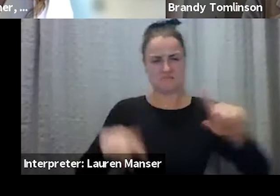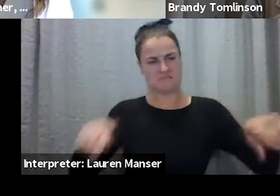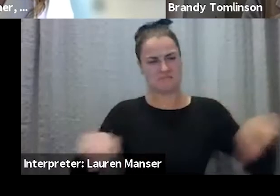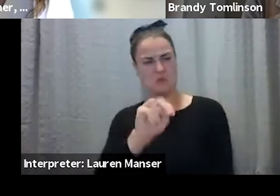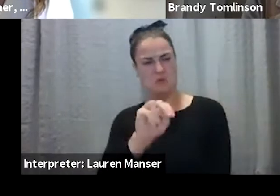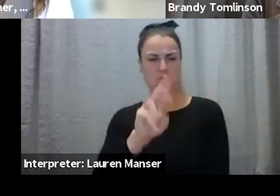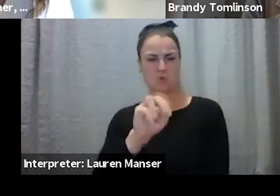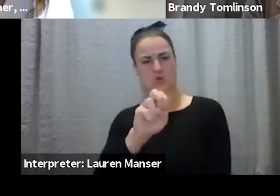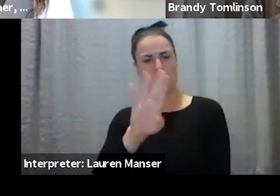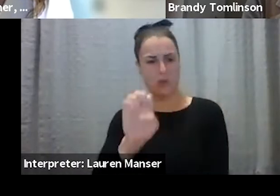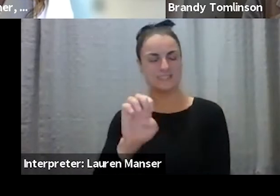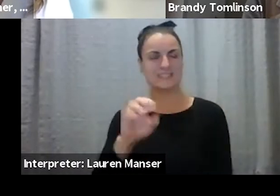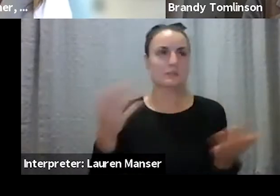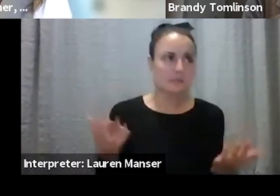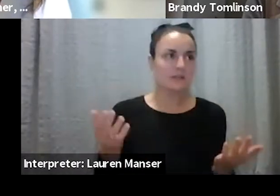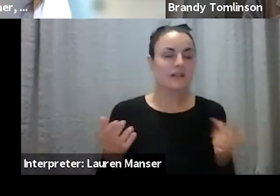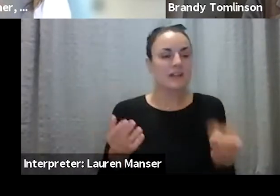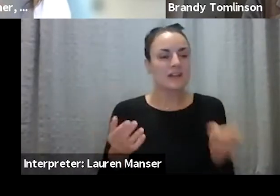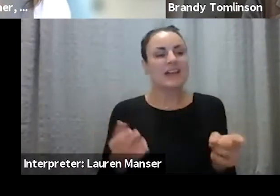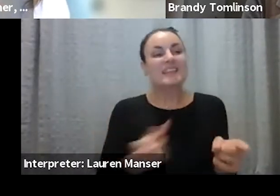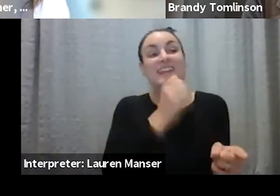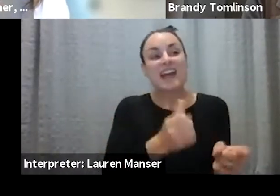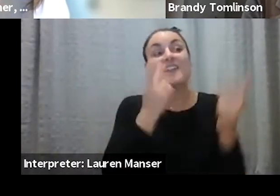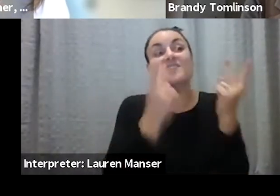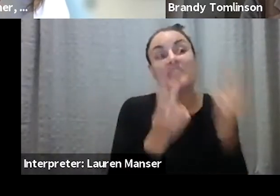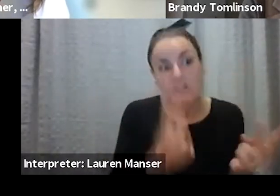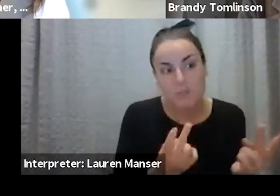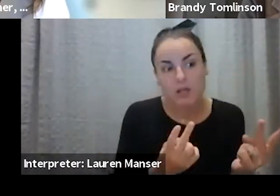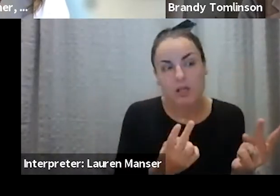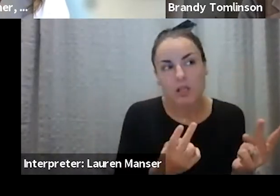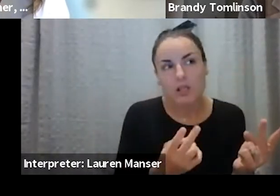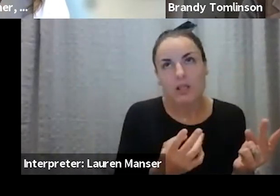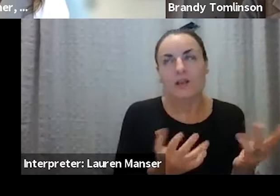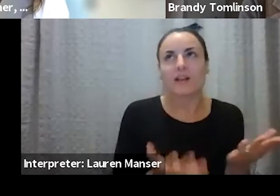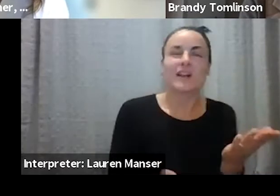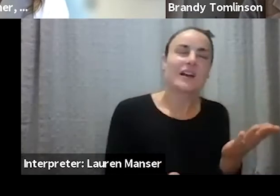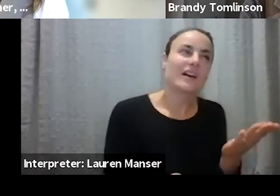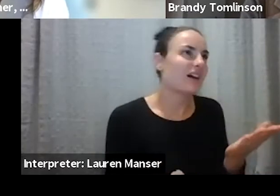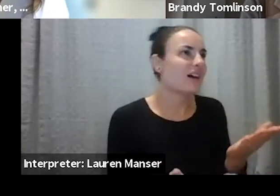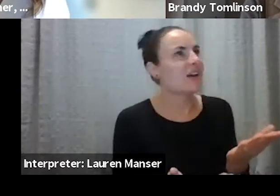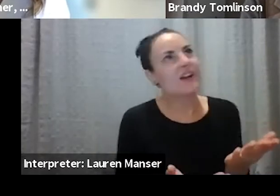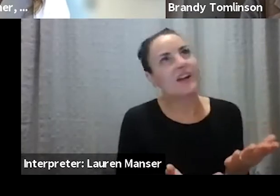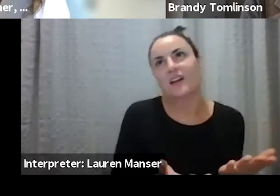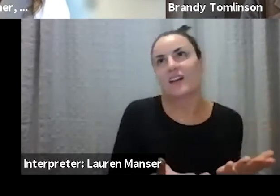the erasure I think that a lot of people with disabilities feel can happen sometimes,